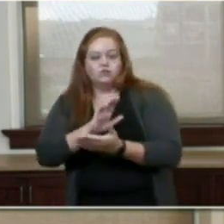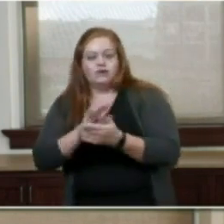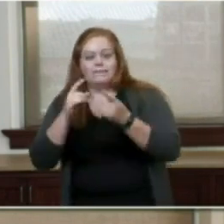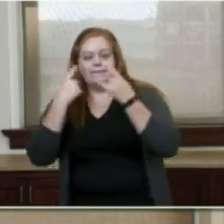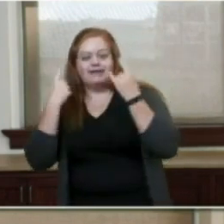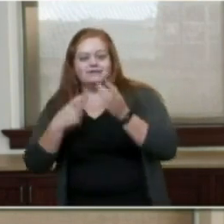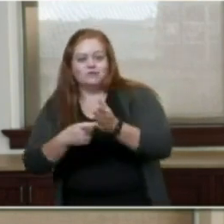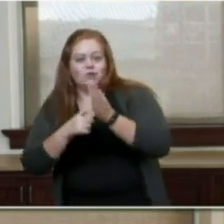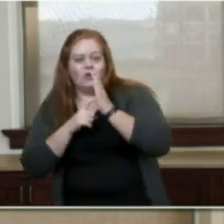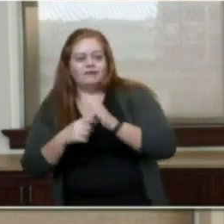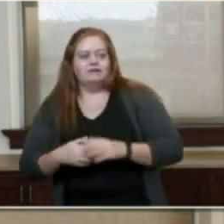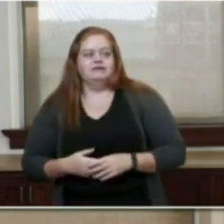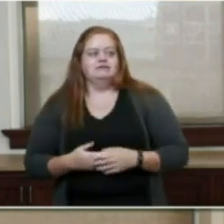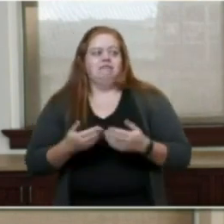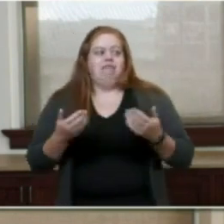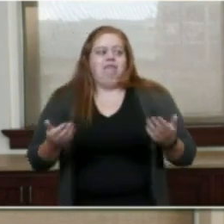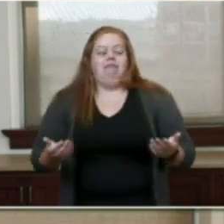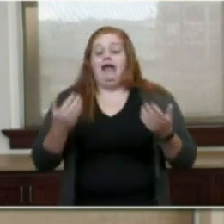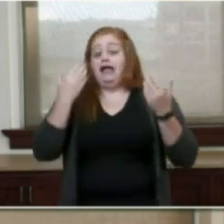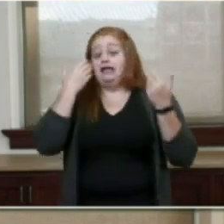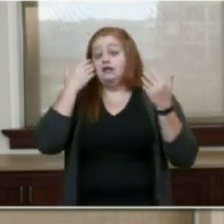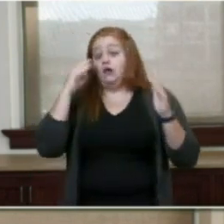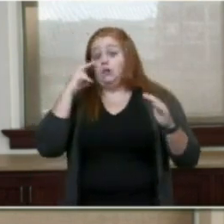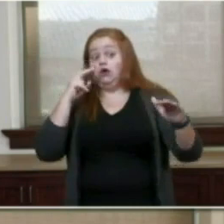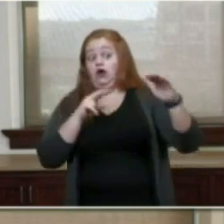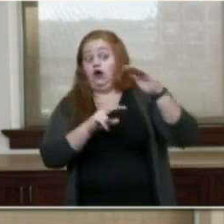don't I cannot tell you what the flu season will bring, but I can tell you